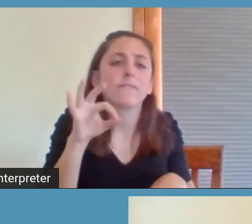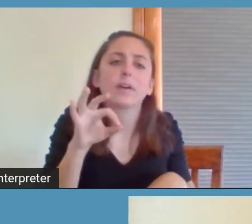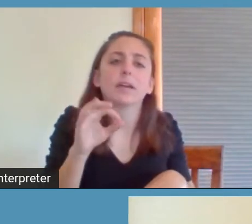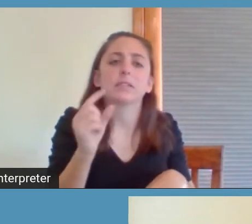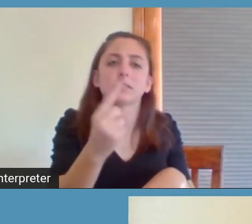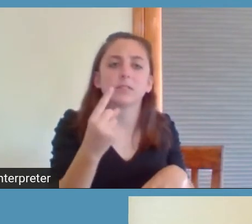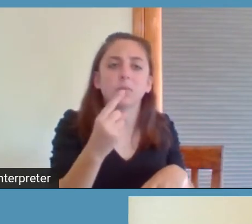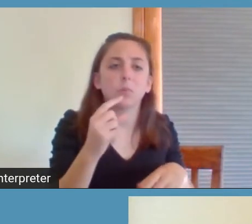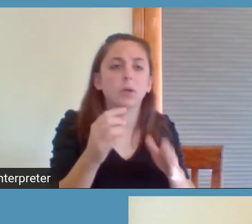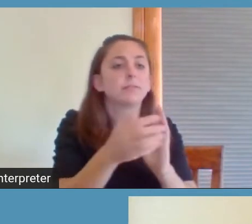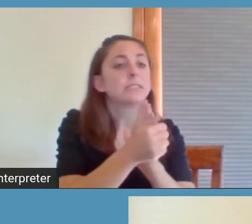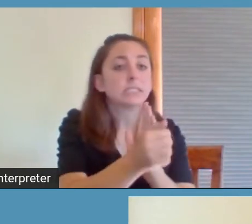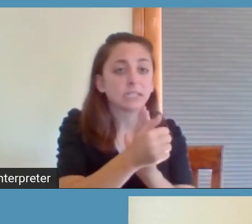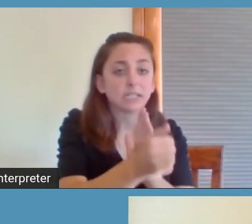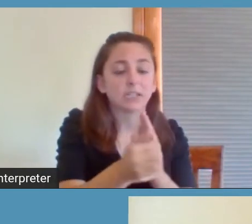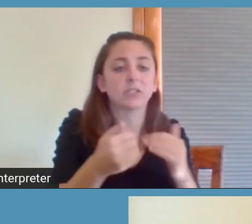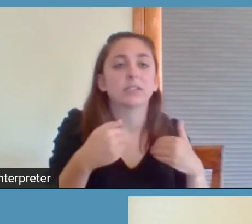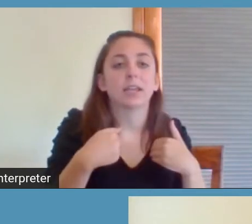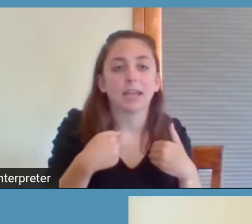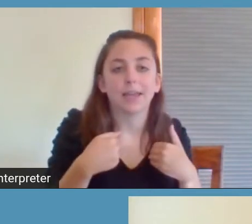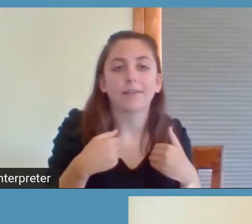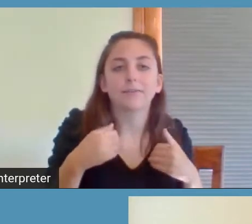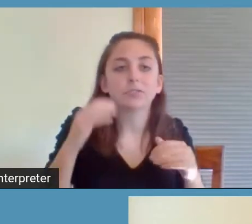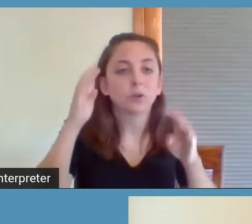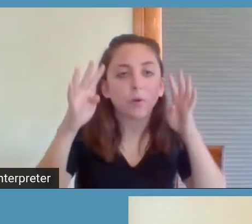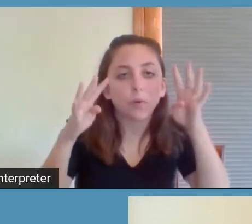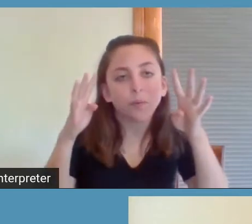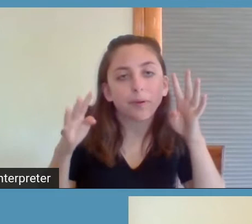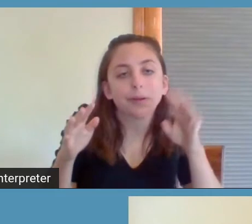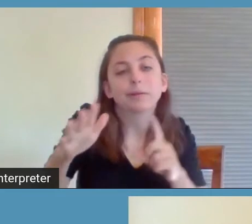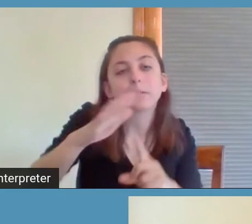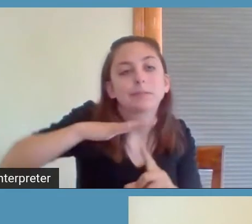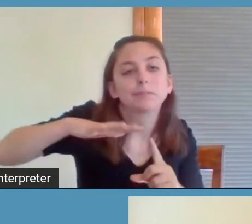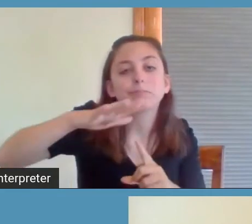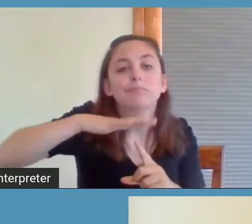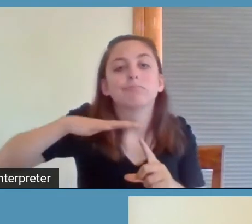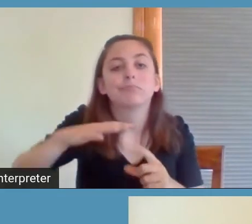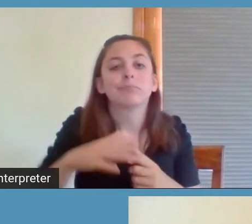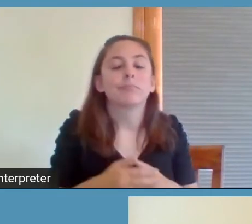that space or environment um if not you're using out of the box kind of things like [ __ ] matrix